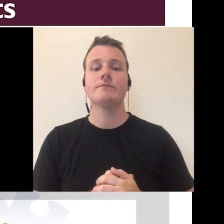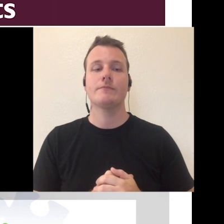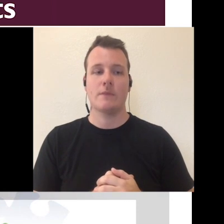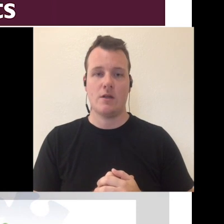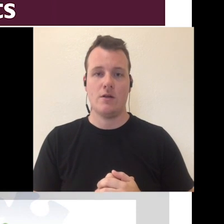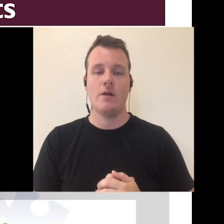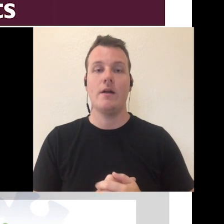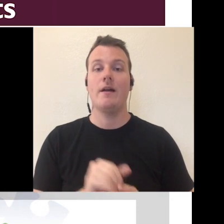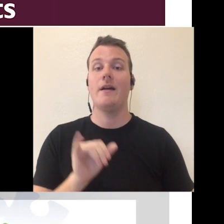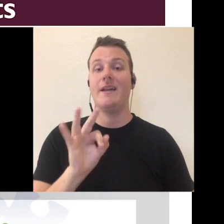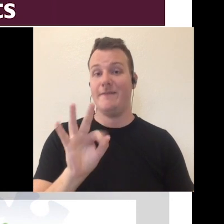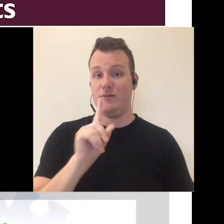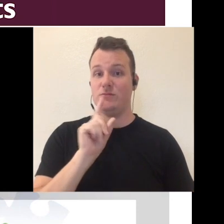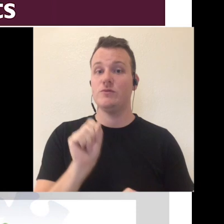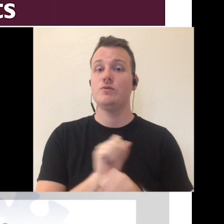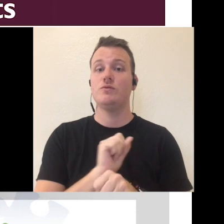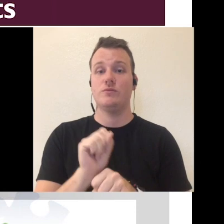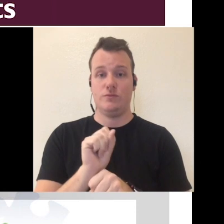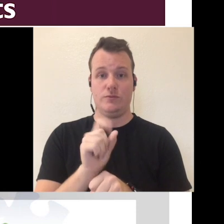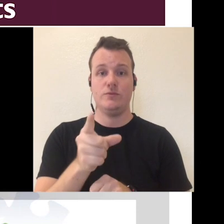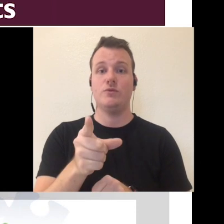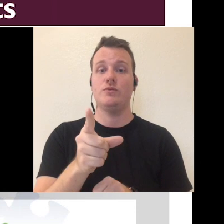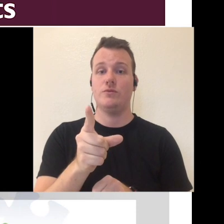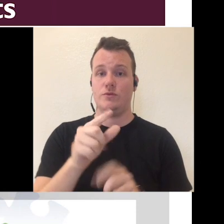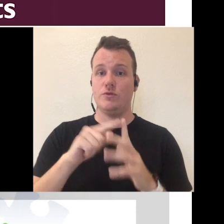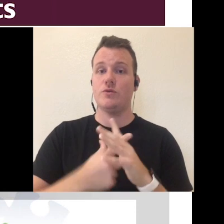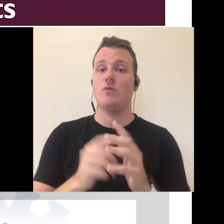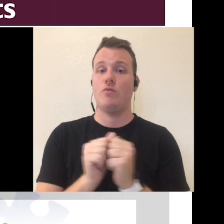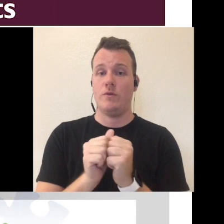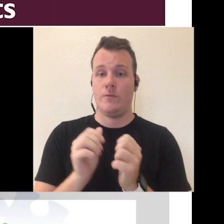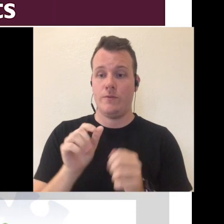with their kids. That's one thing that if you do work with children in the clinic,